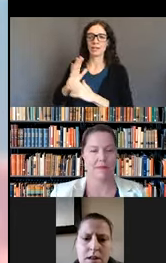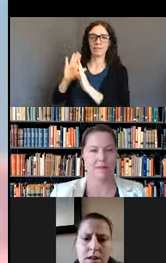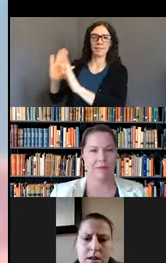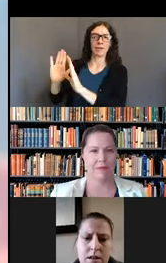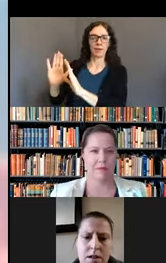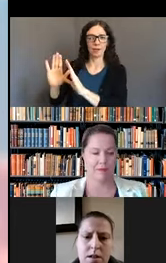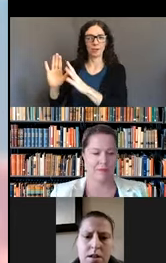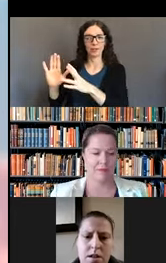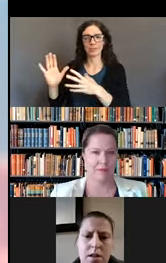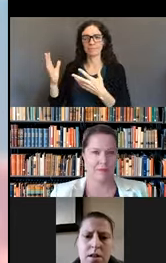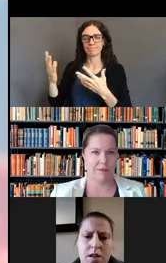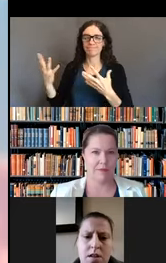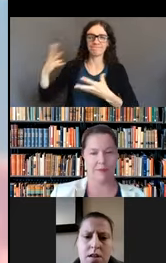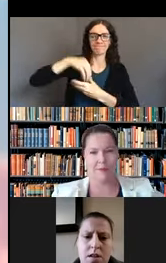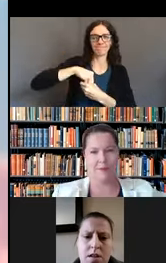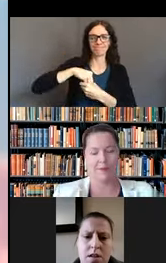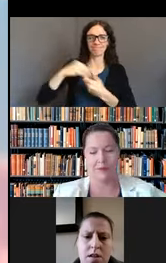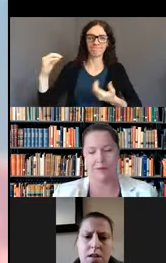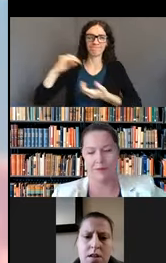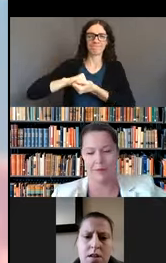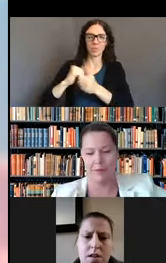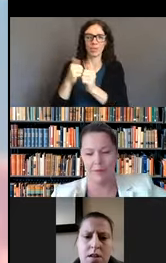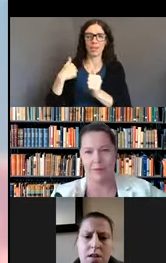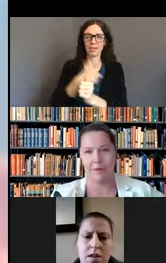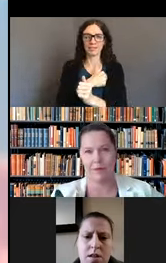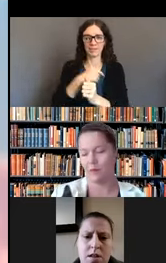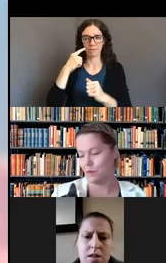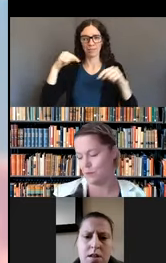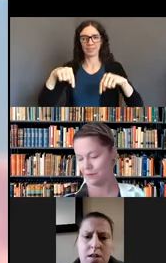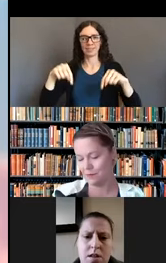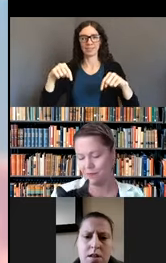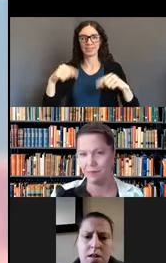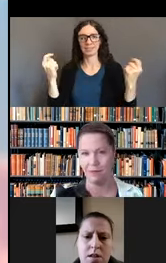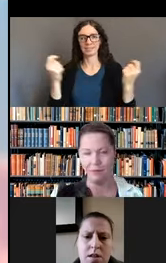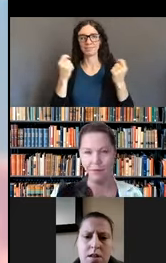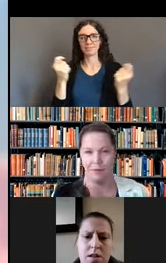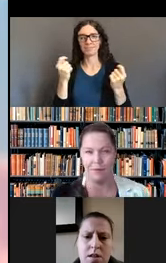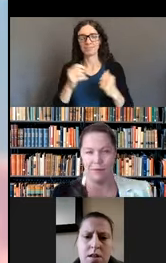being a part of, of this effort. The Oregon Disability Commission,